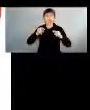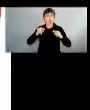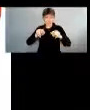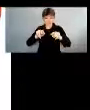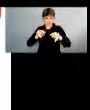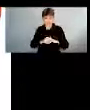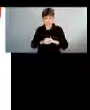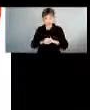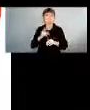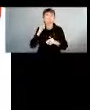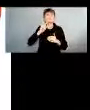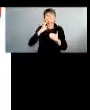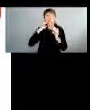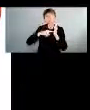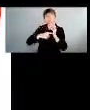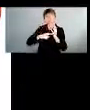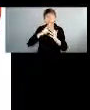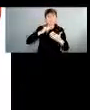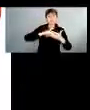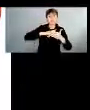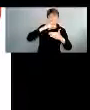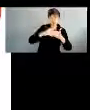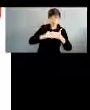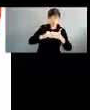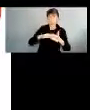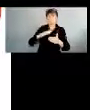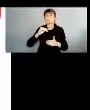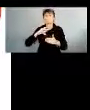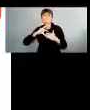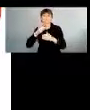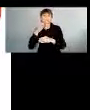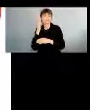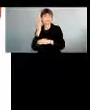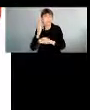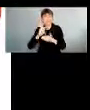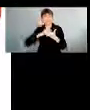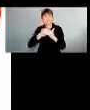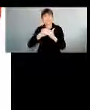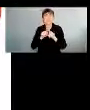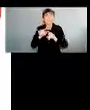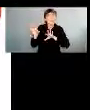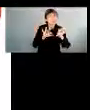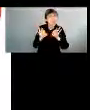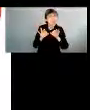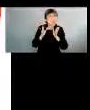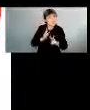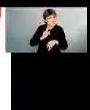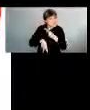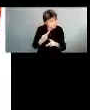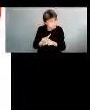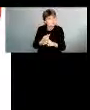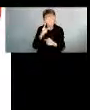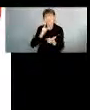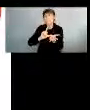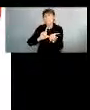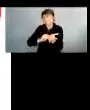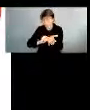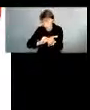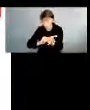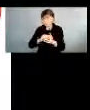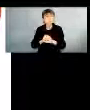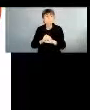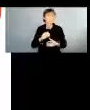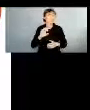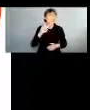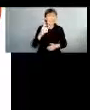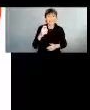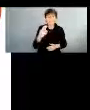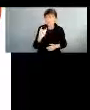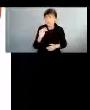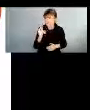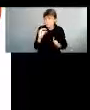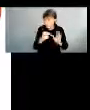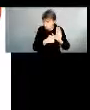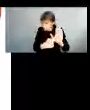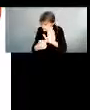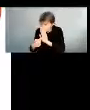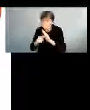projects could be curation, presentation, publication, exhibition, programming, touring,